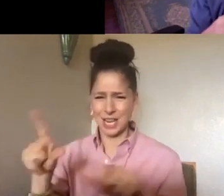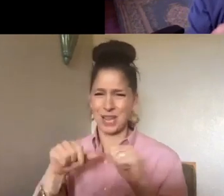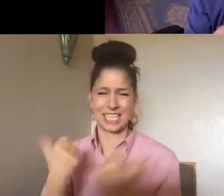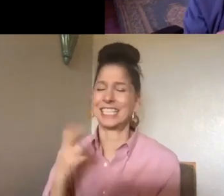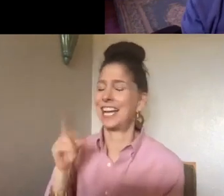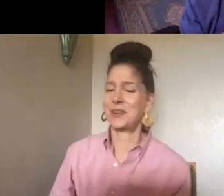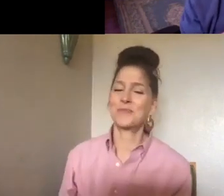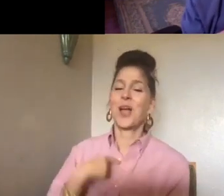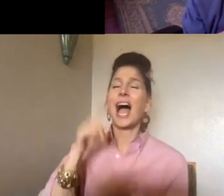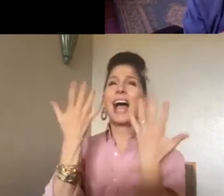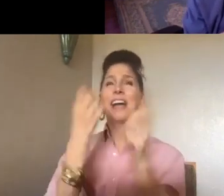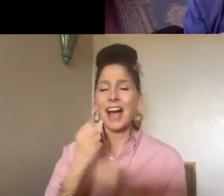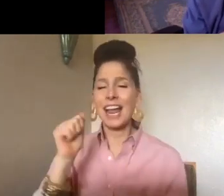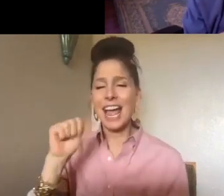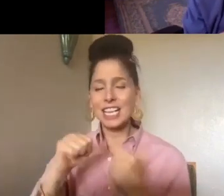I got an agent I think when I was about 21.